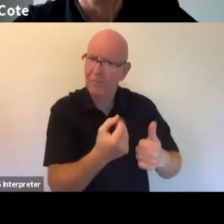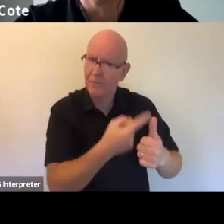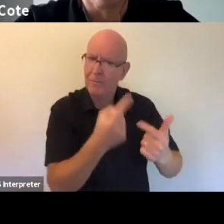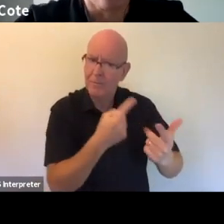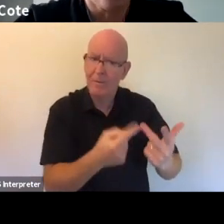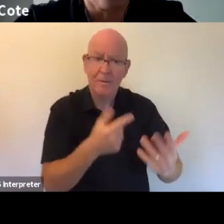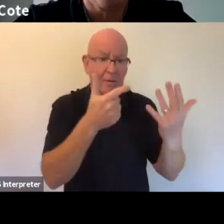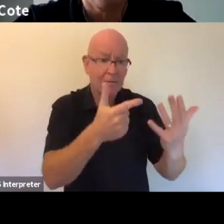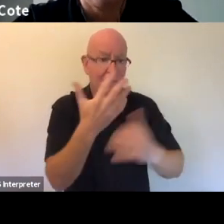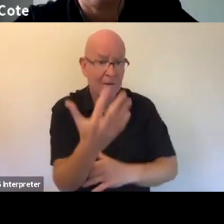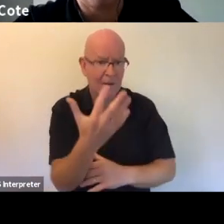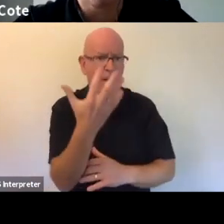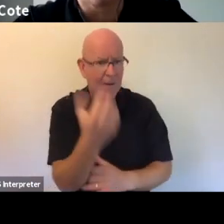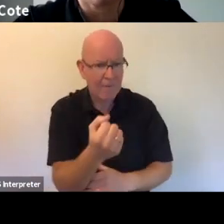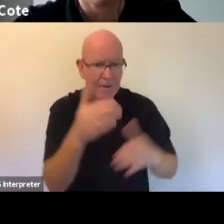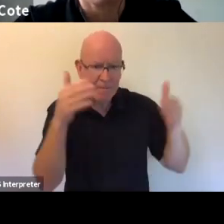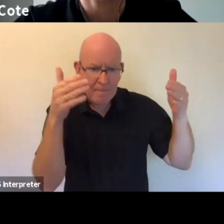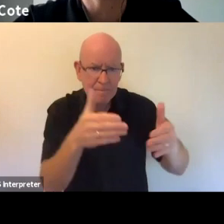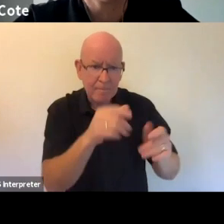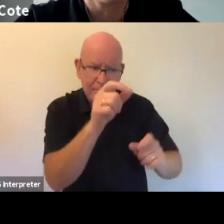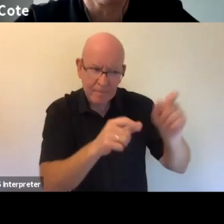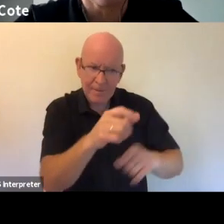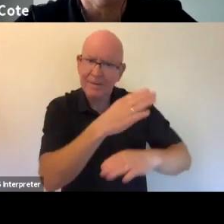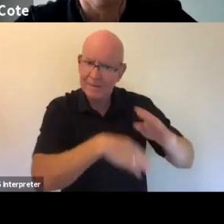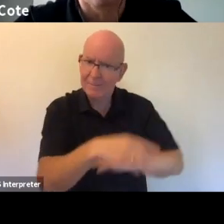Not all those cash transfers are individual cash transfers.